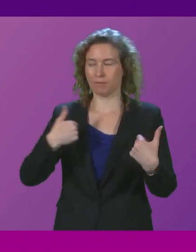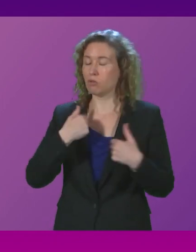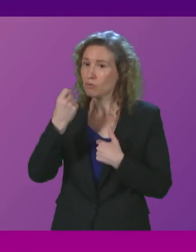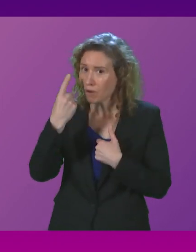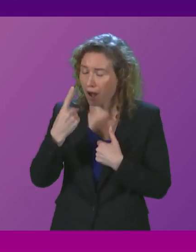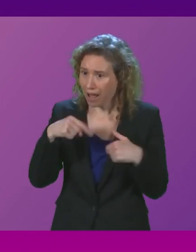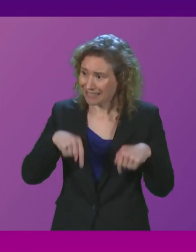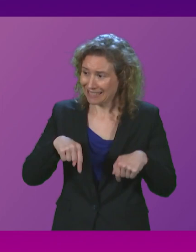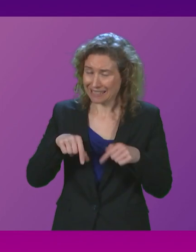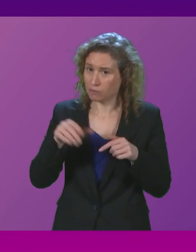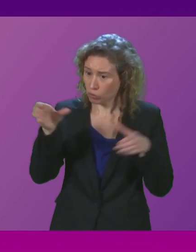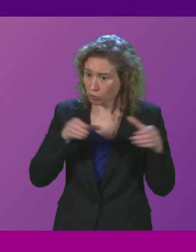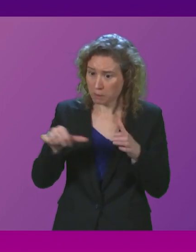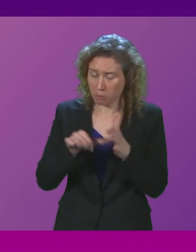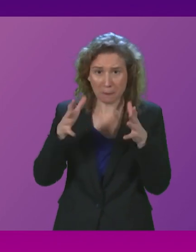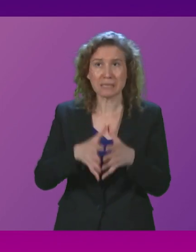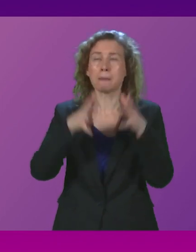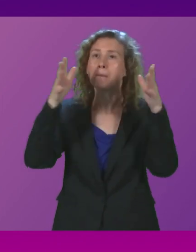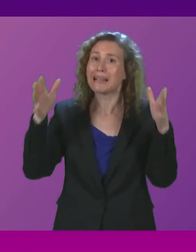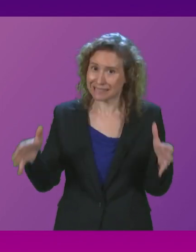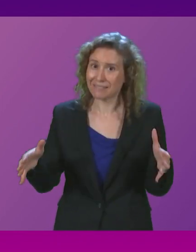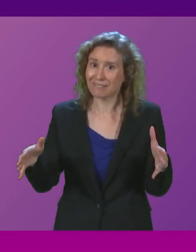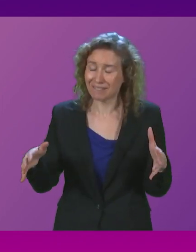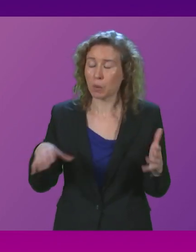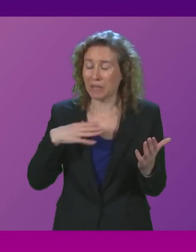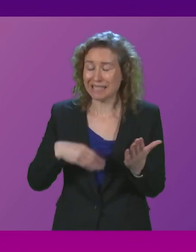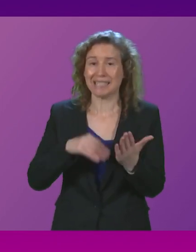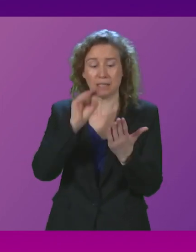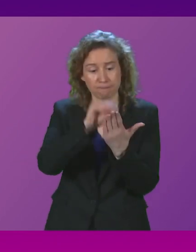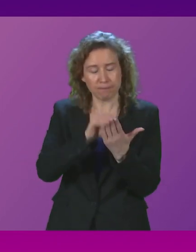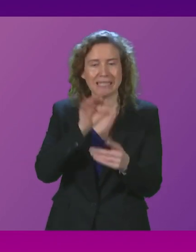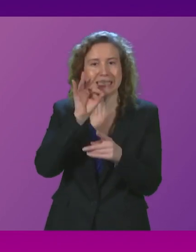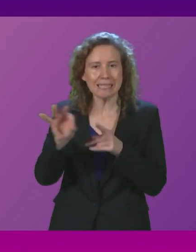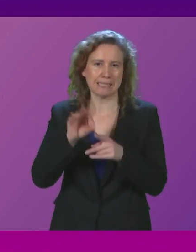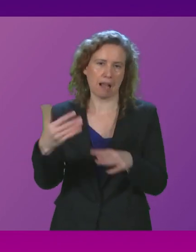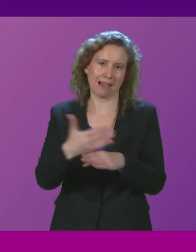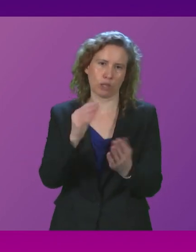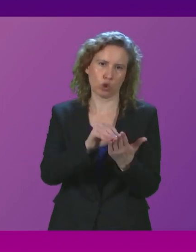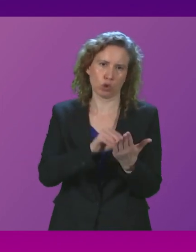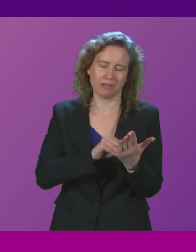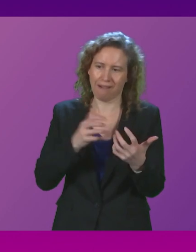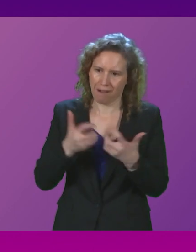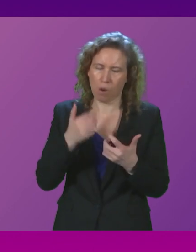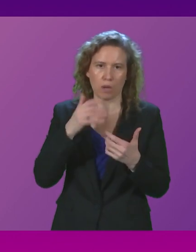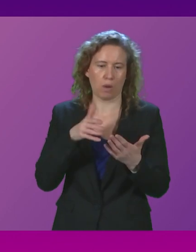scale of this recruitment problem and outline in detail the actions that it will take to address it?